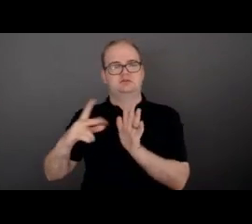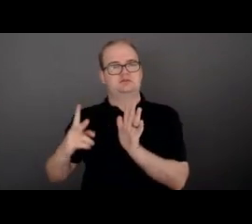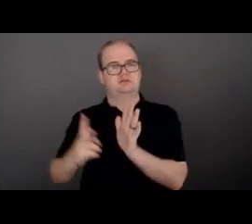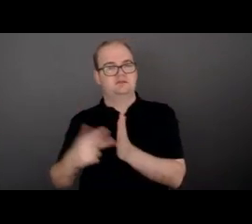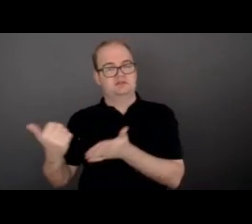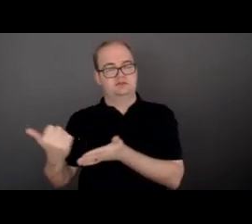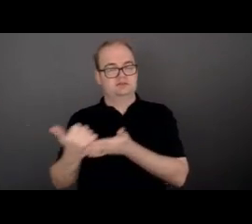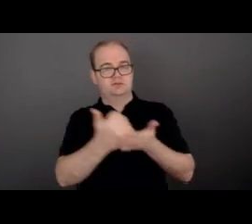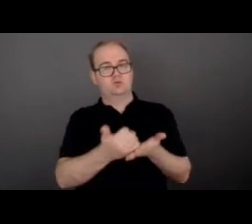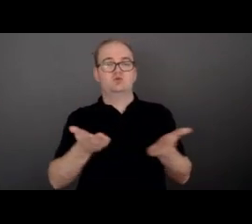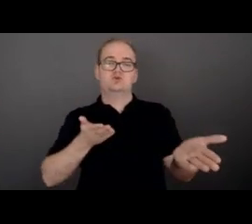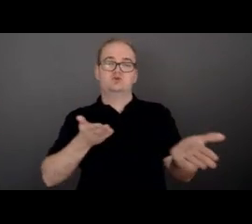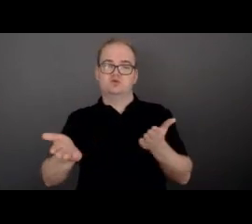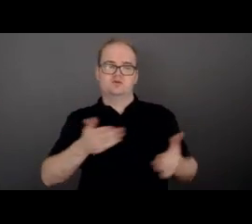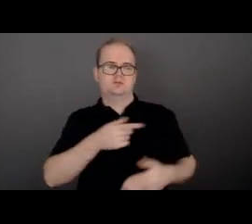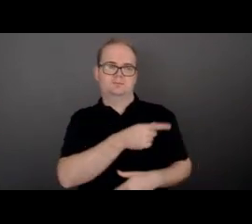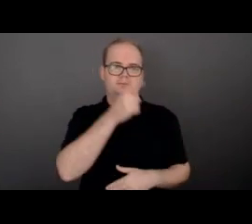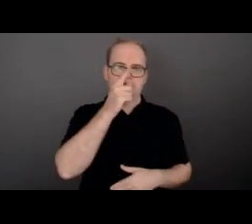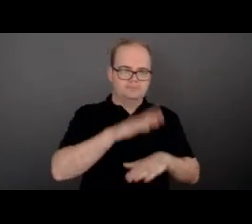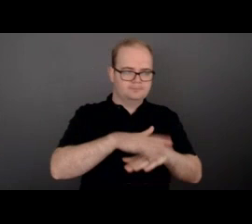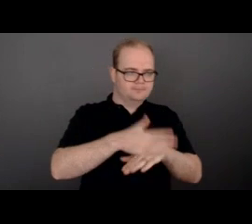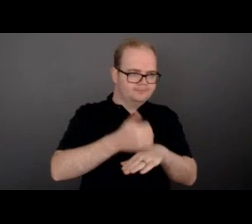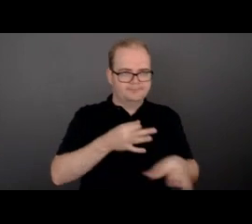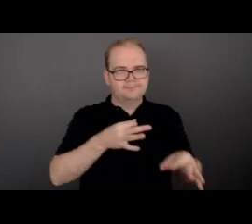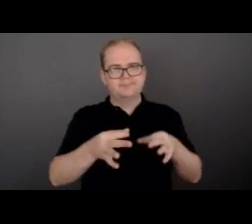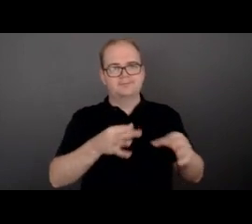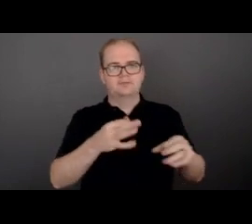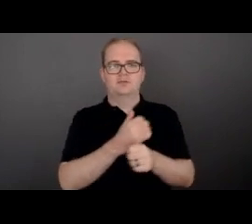plan and make sure they are getting that support.